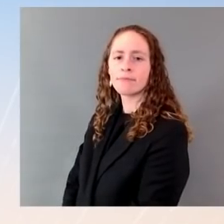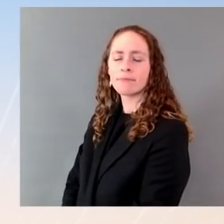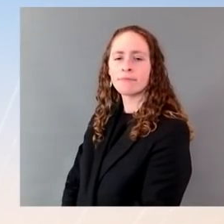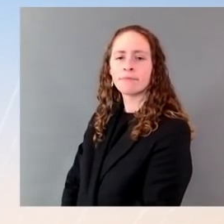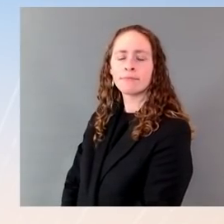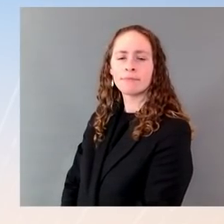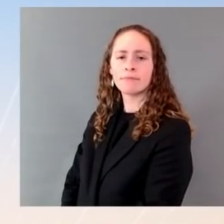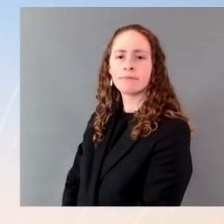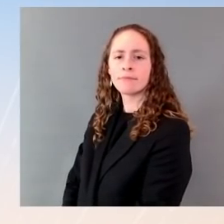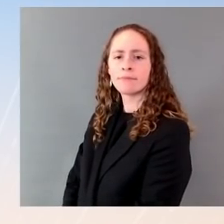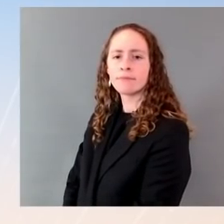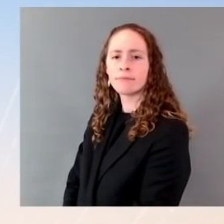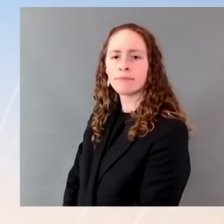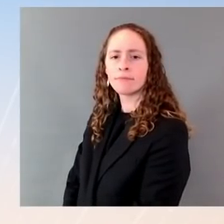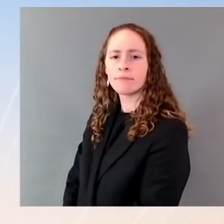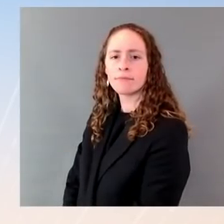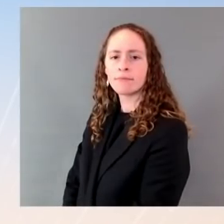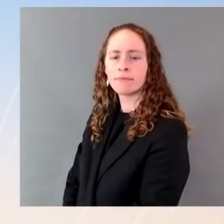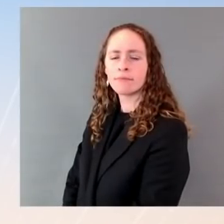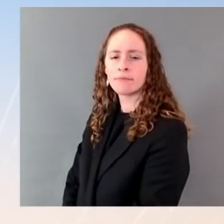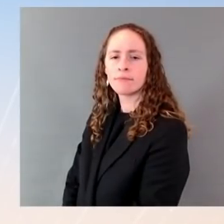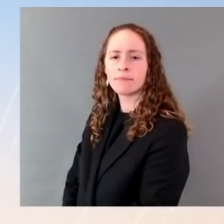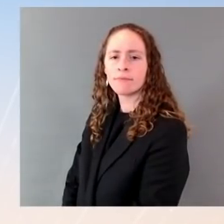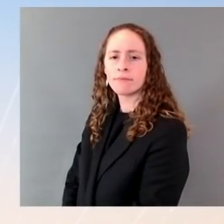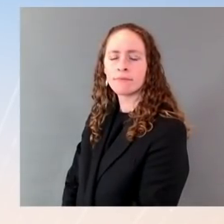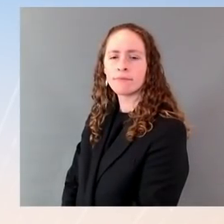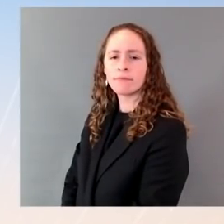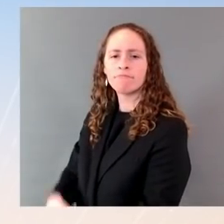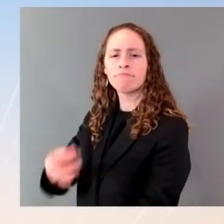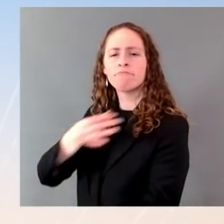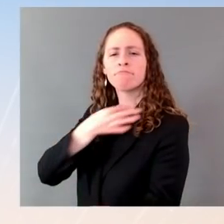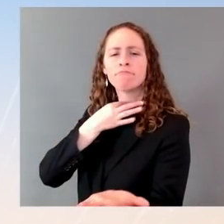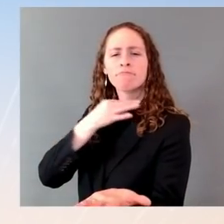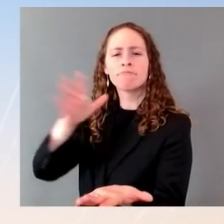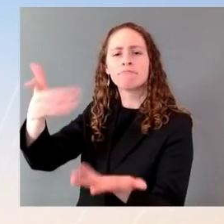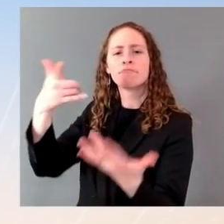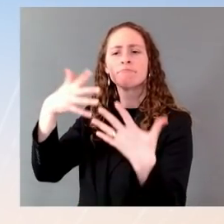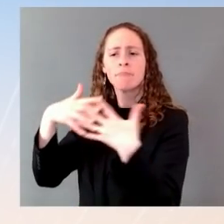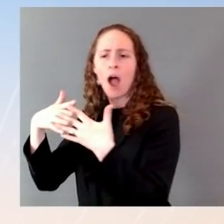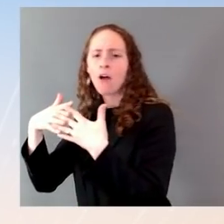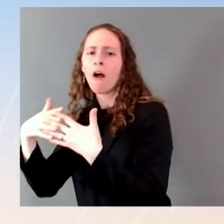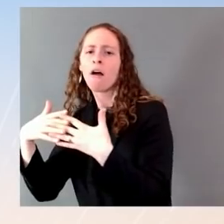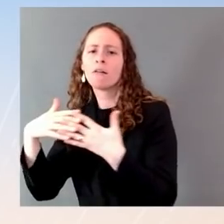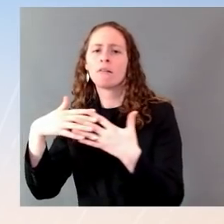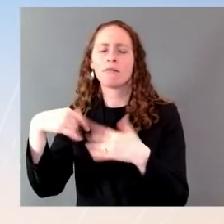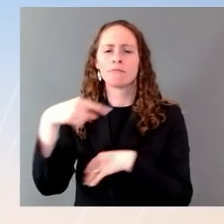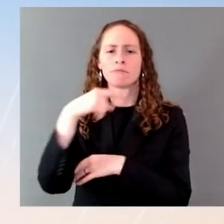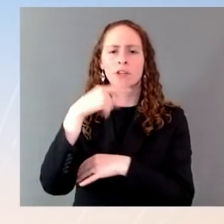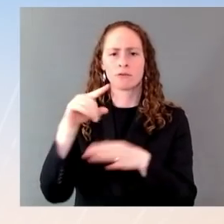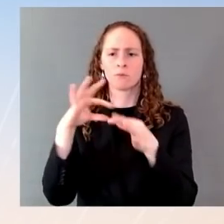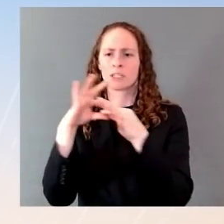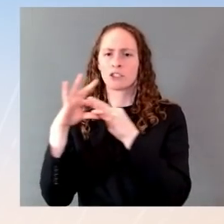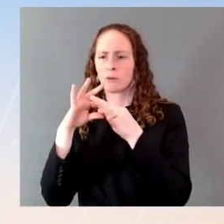And my second question is: How do you summarize this meeting? It was productive, it was good, or not? Mr. Sullivan: It was a useful meeting.